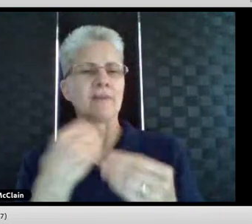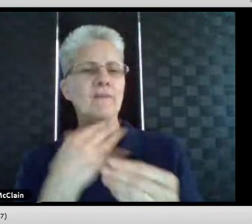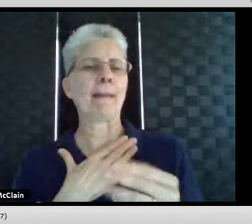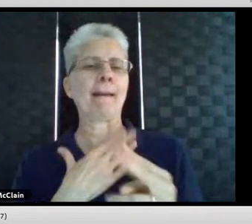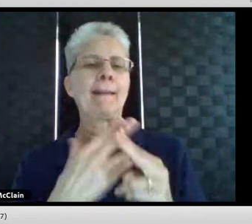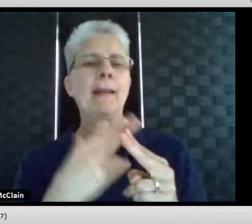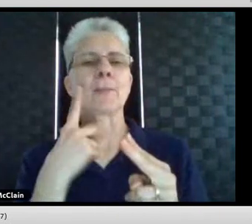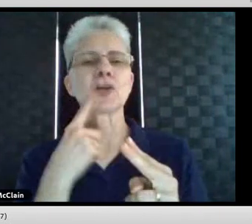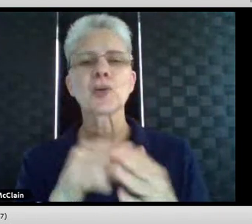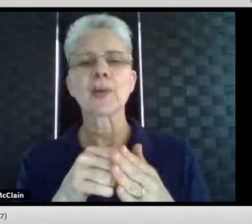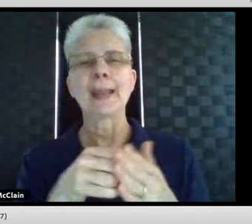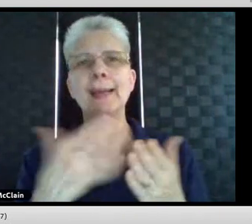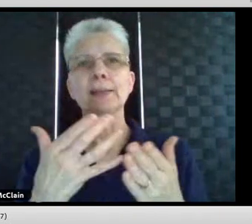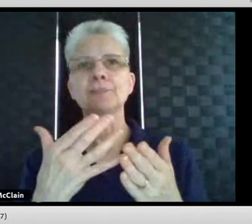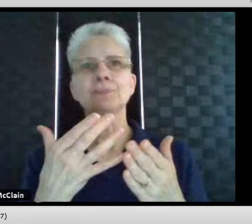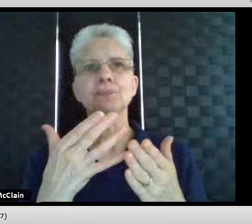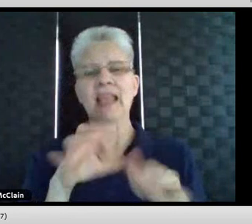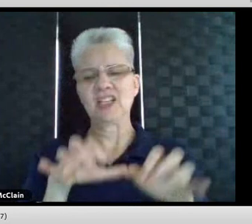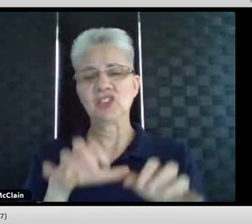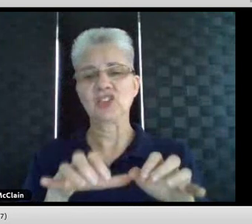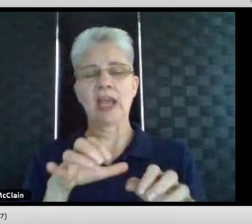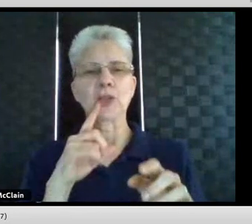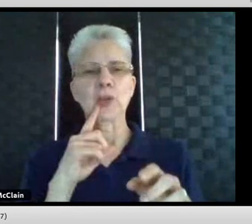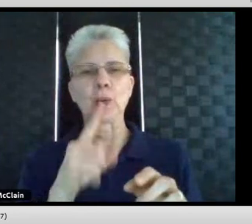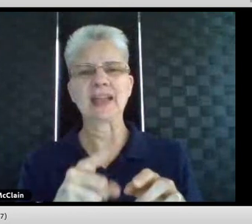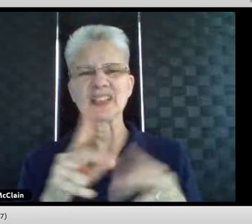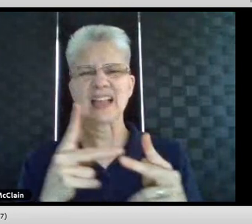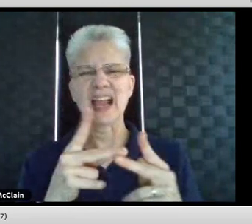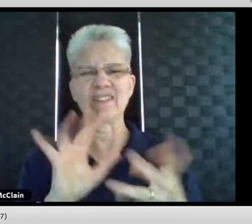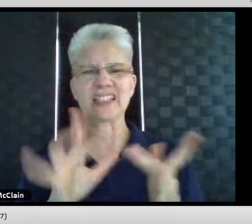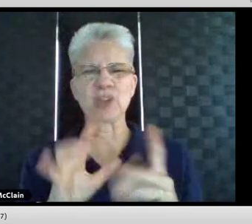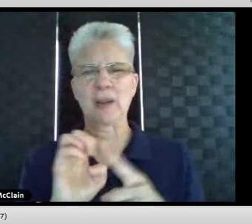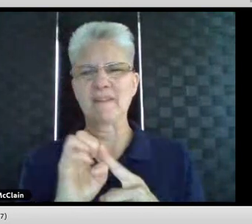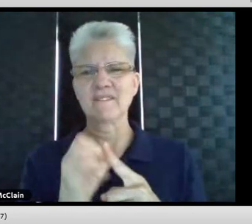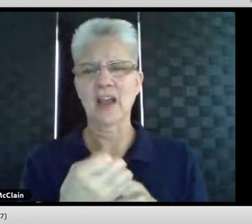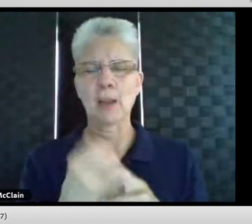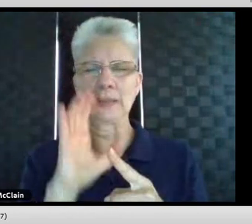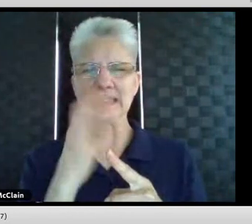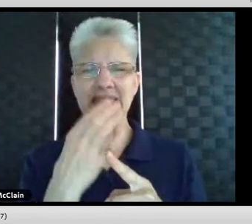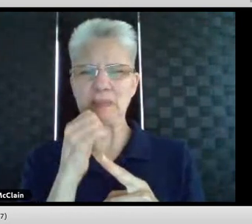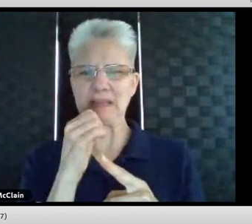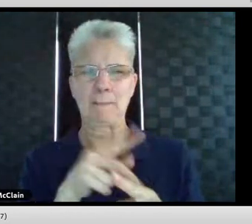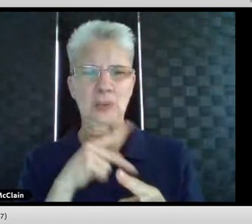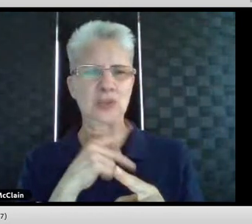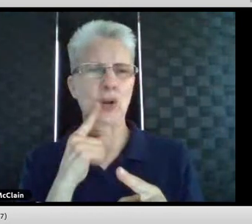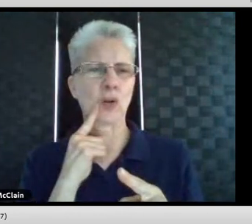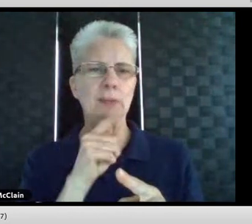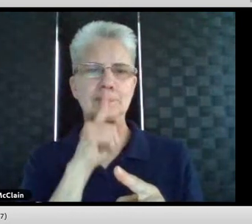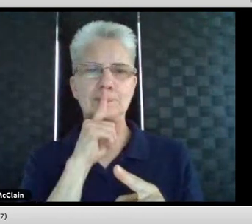Because you're in such a, in chat at least, you're in such a kind of digital environment, it seems very impersonal.